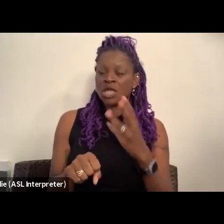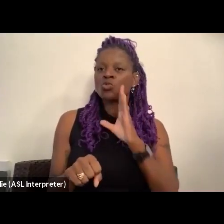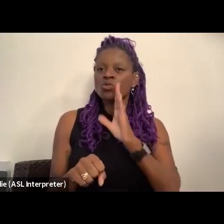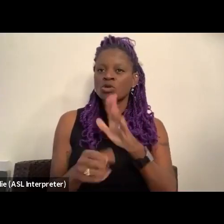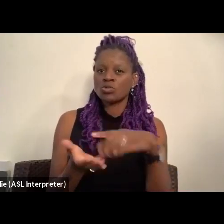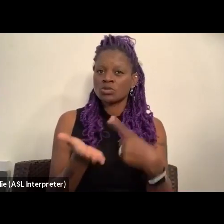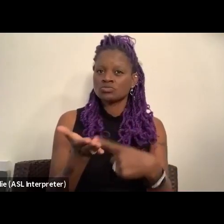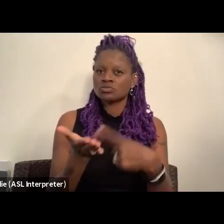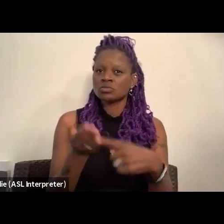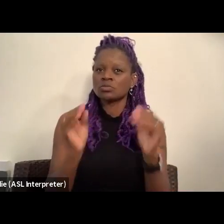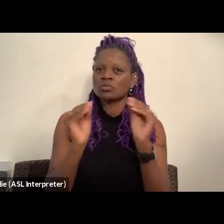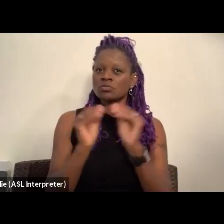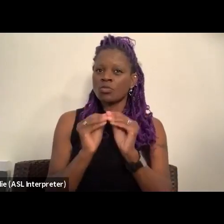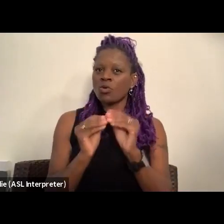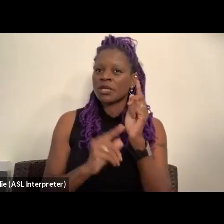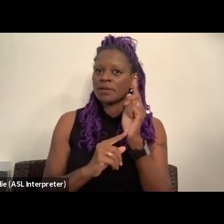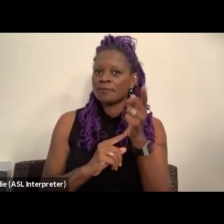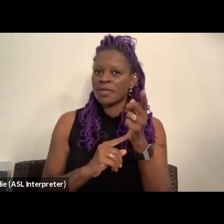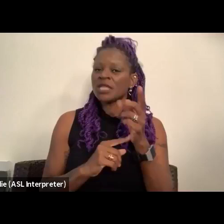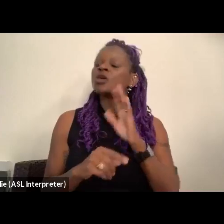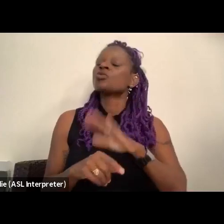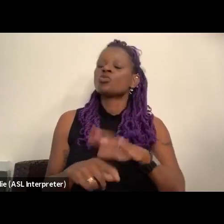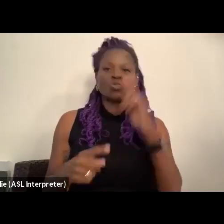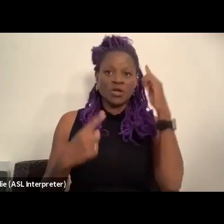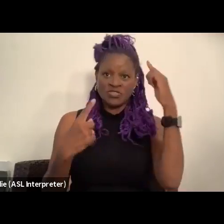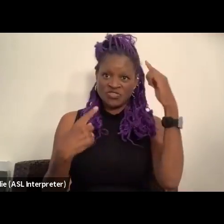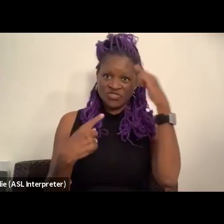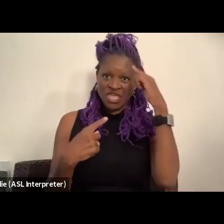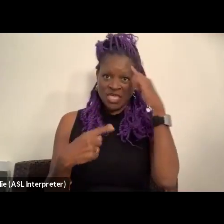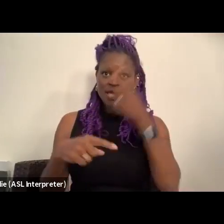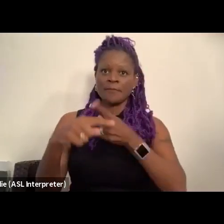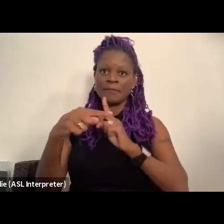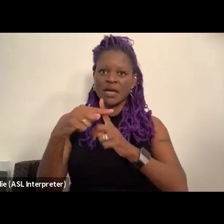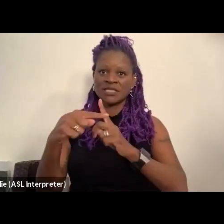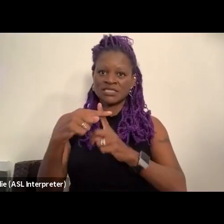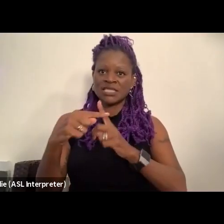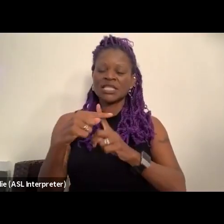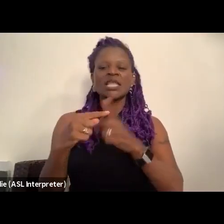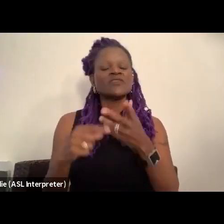But we are optimistic that we continue to be on course for reopening our economy and our community.